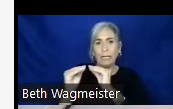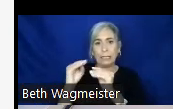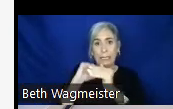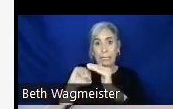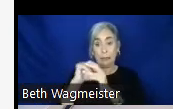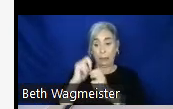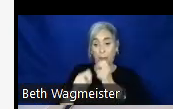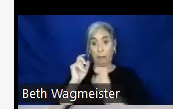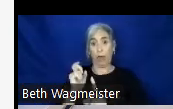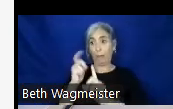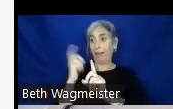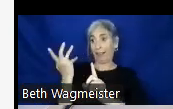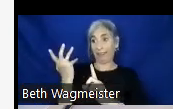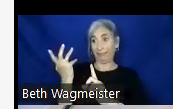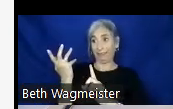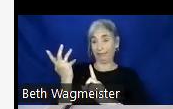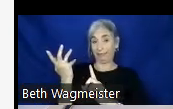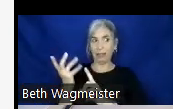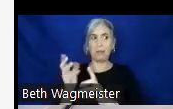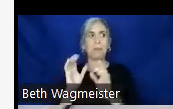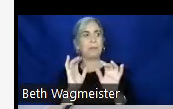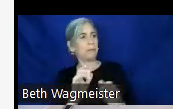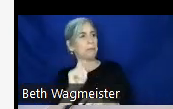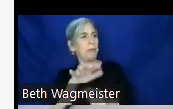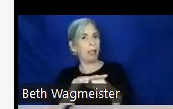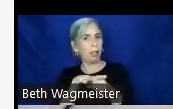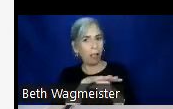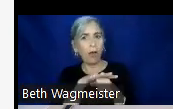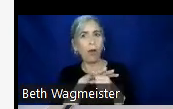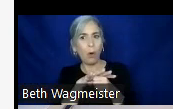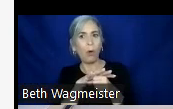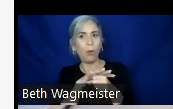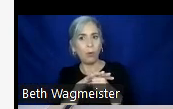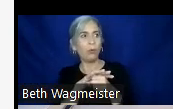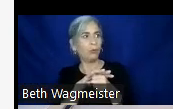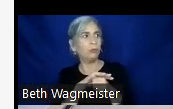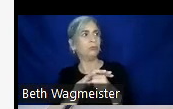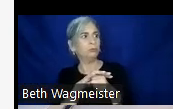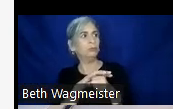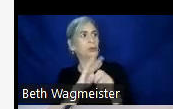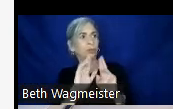automatically. It was so cool. Really good response. Some of the problems I talked about have